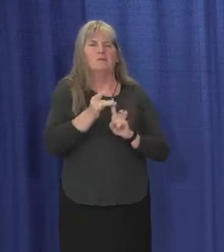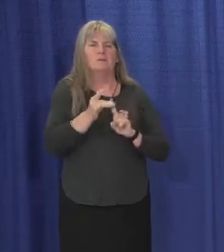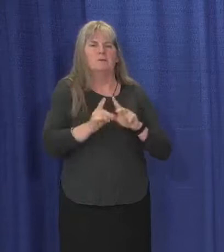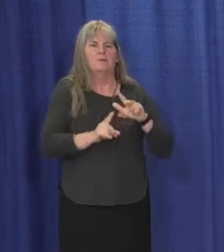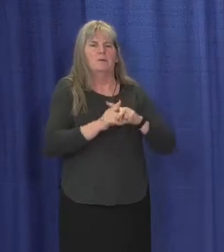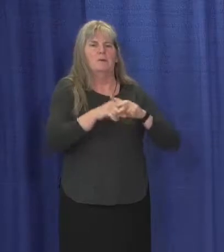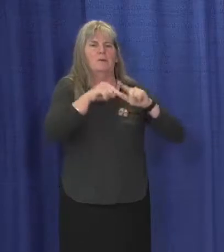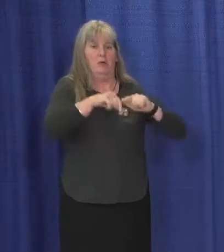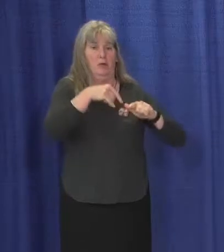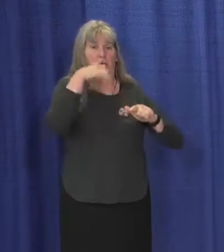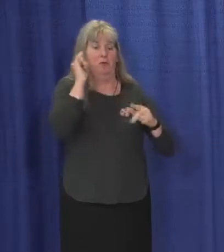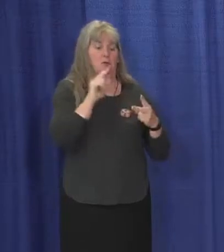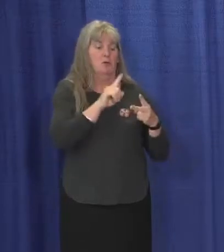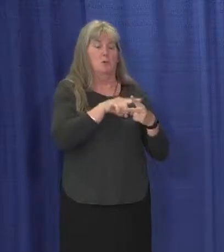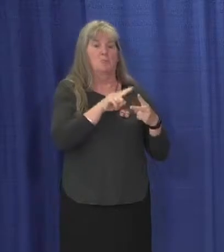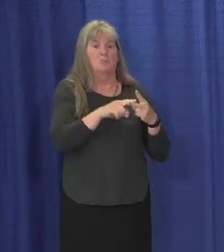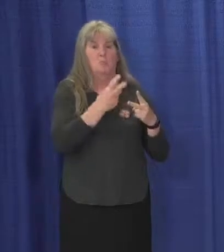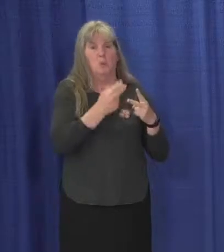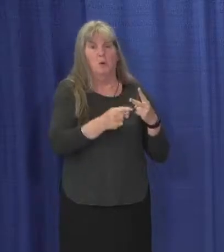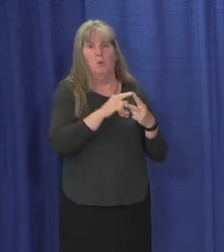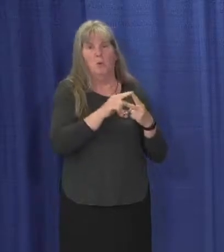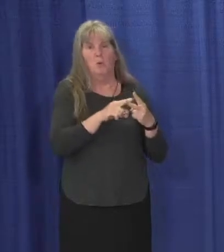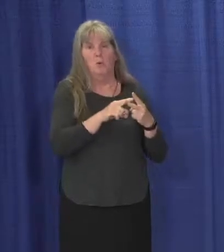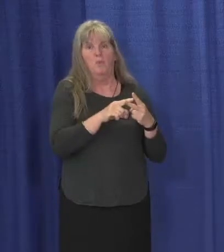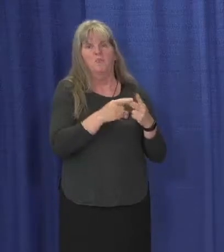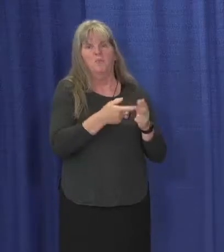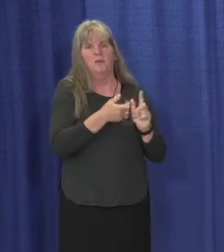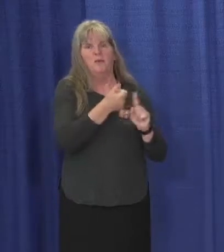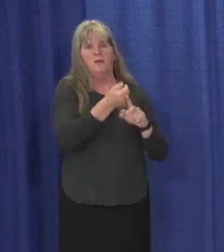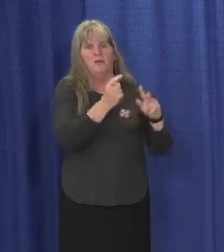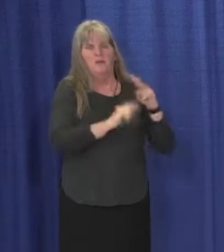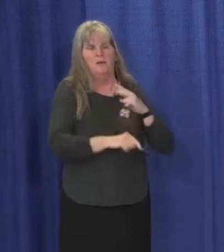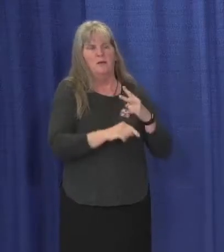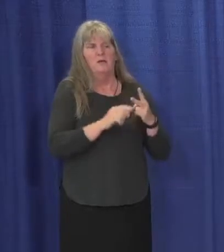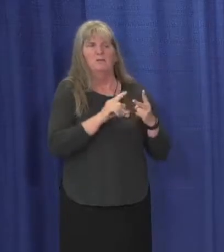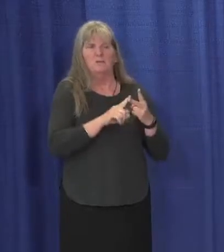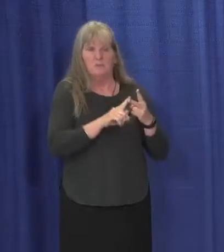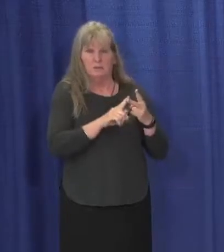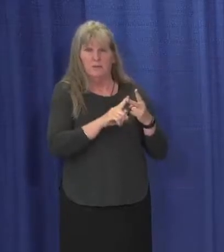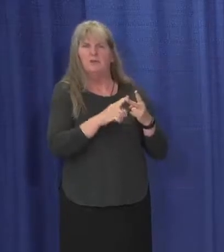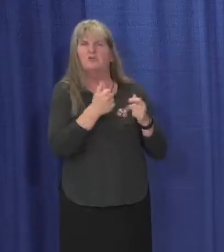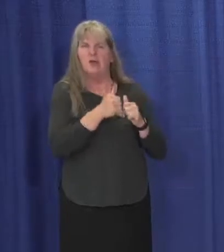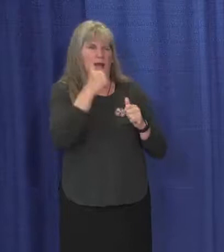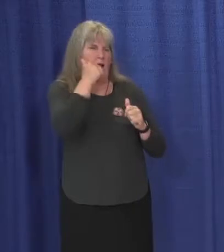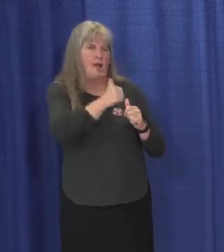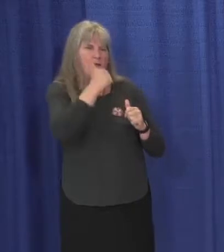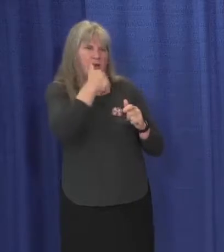those who are part of a wave need to be is isolation of contacts and we been strengthening and working on